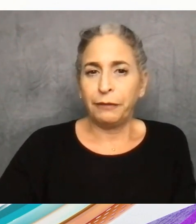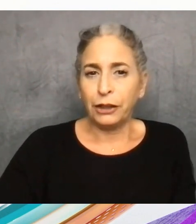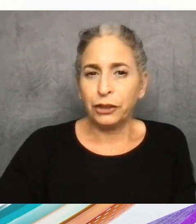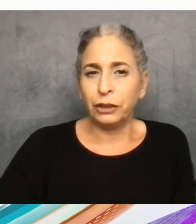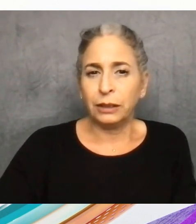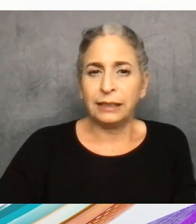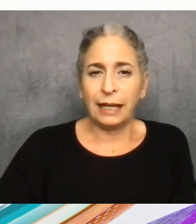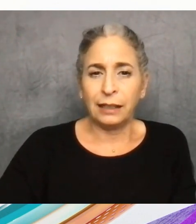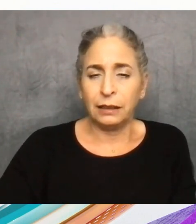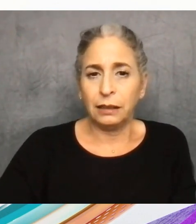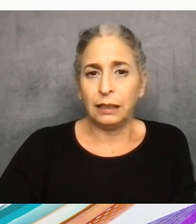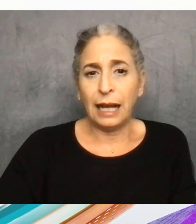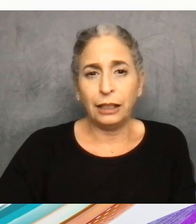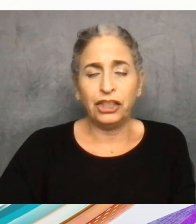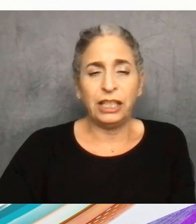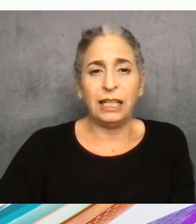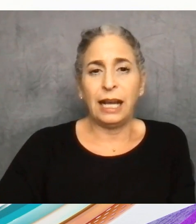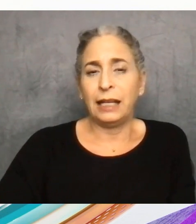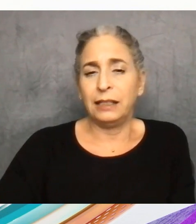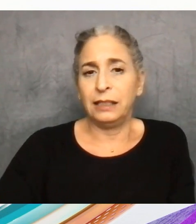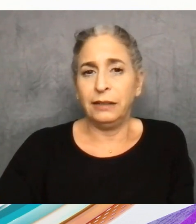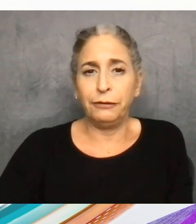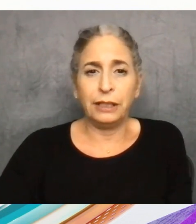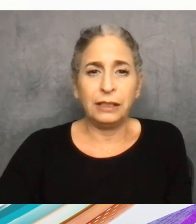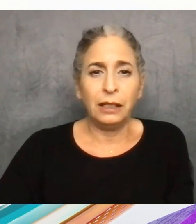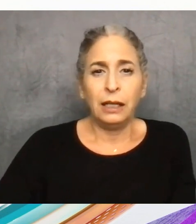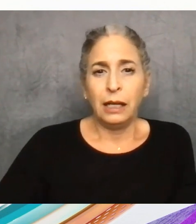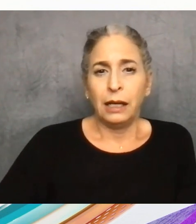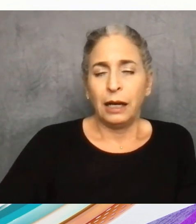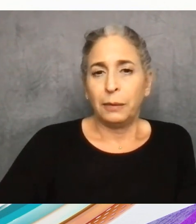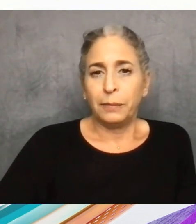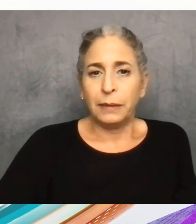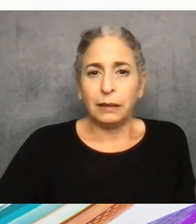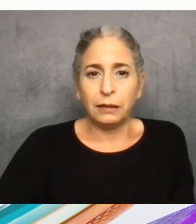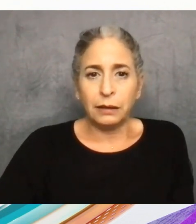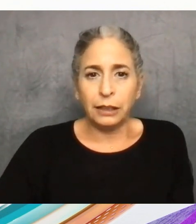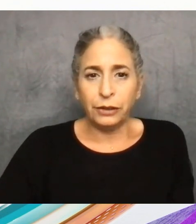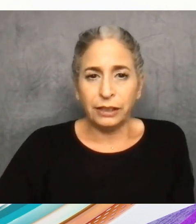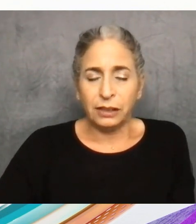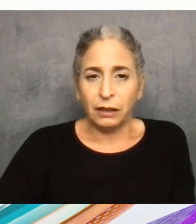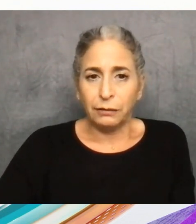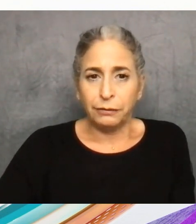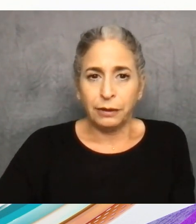professional technology and different areas of